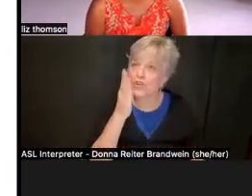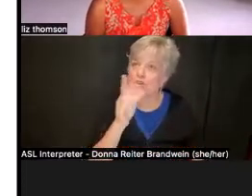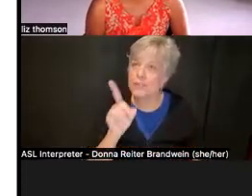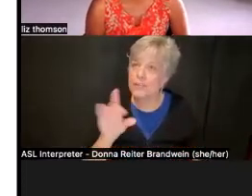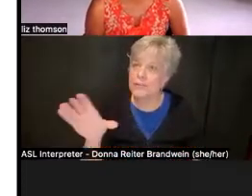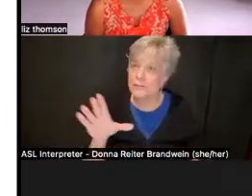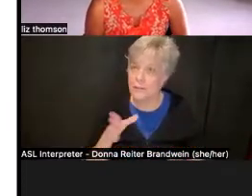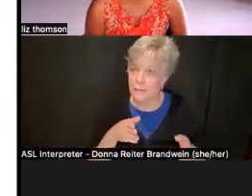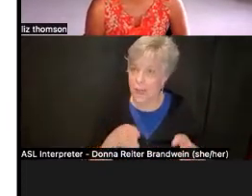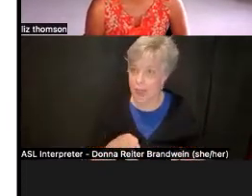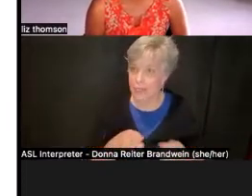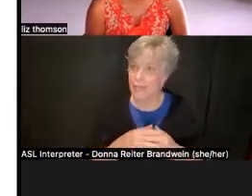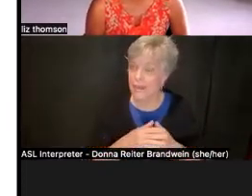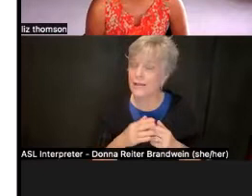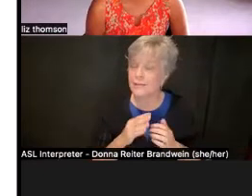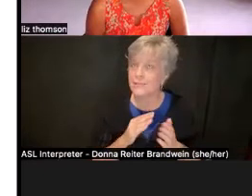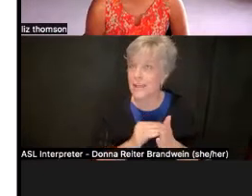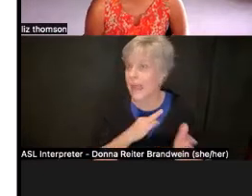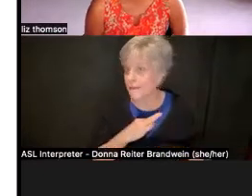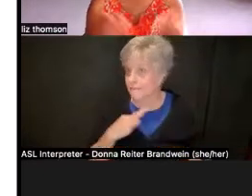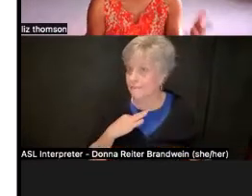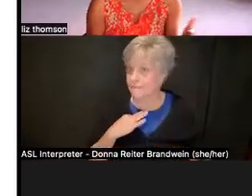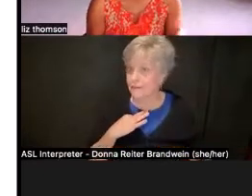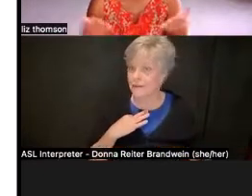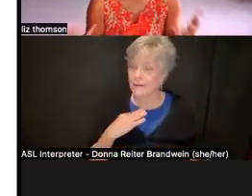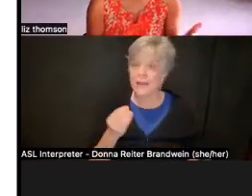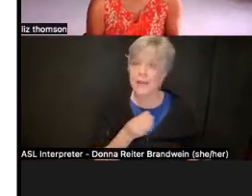So in the next few years, if we do as a nation